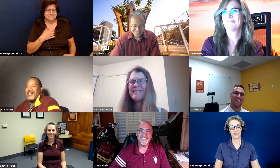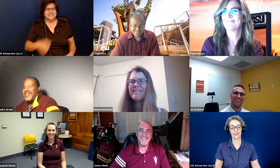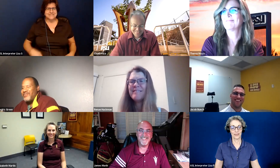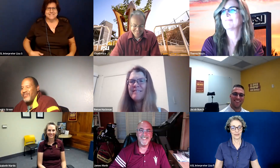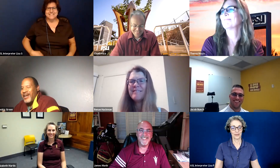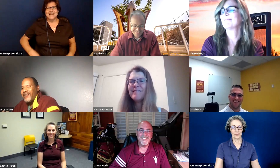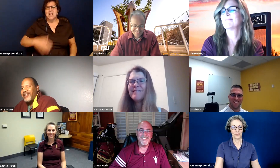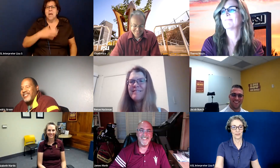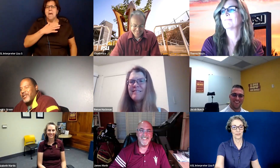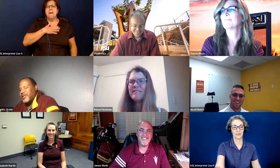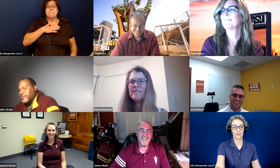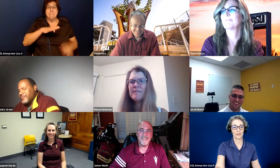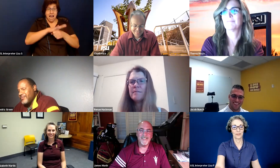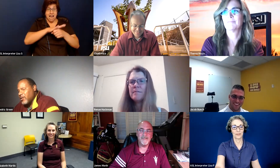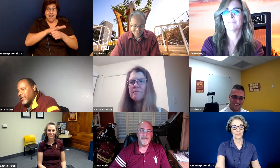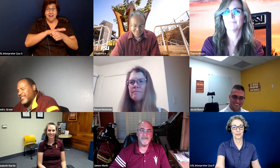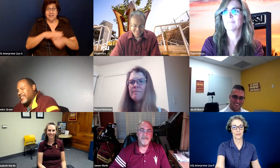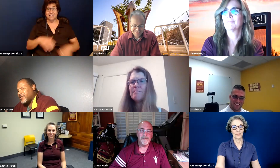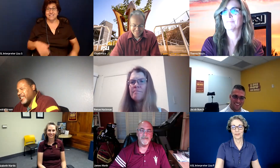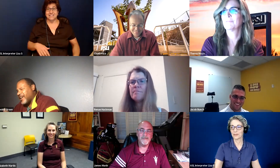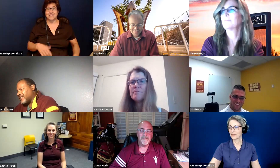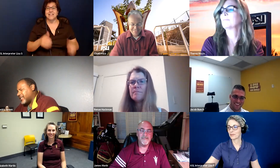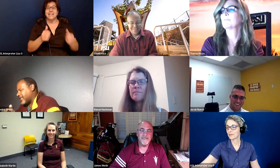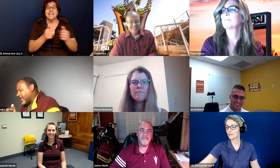My area is with the assistant technology